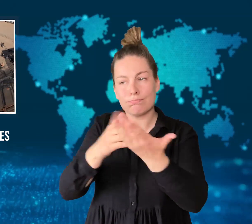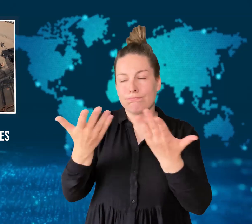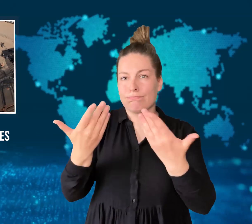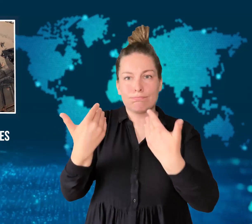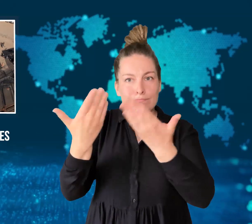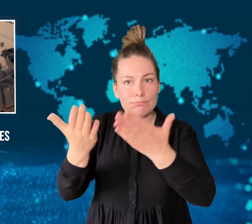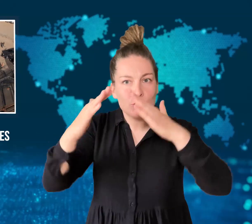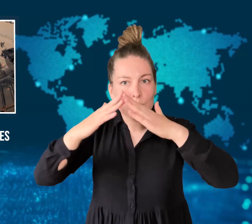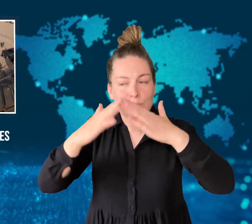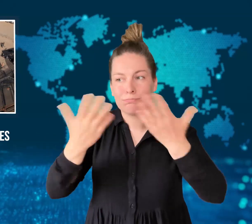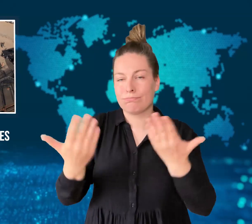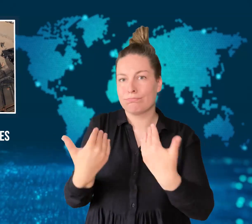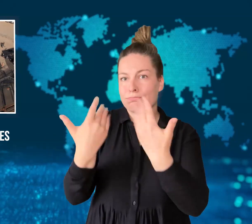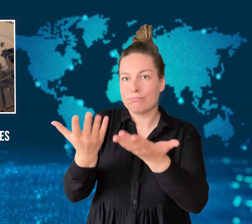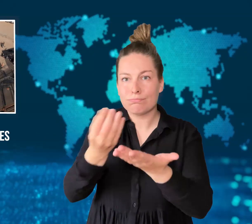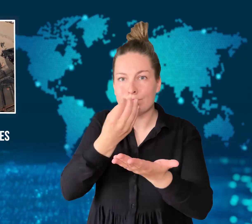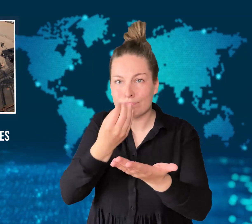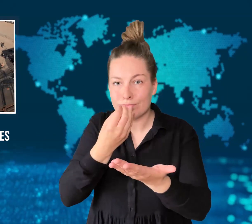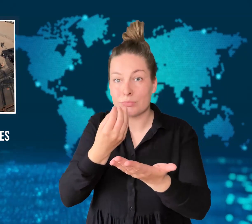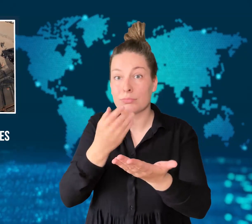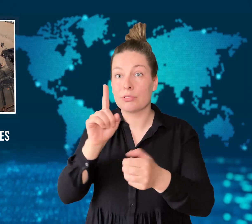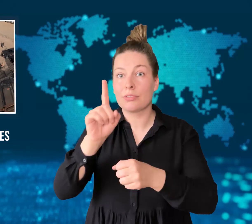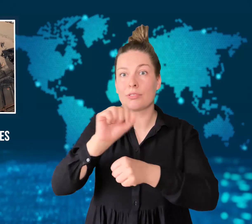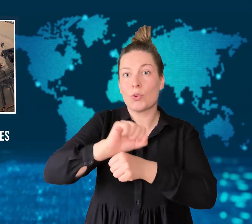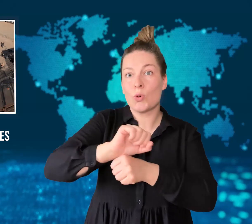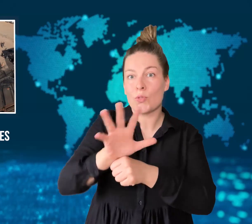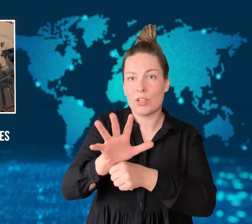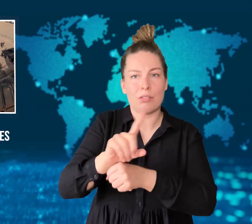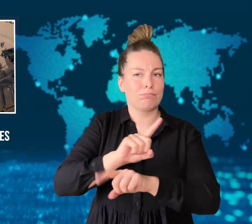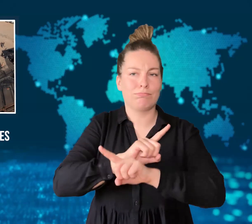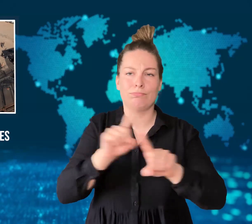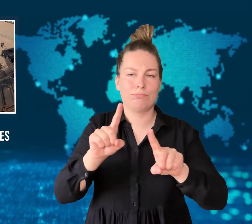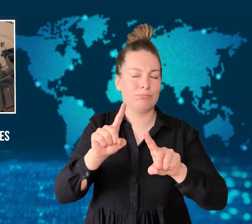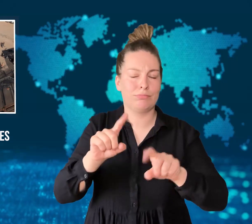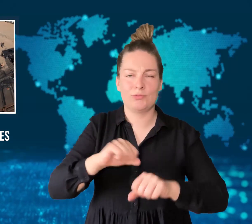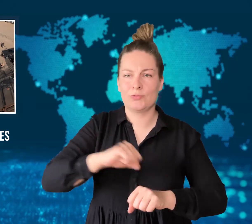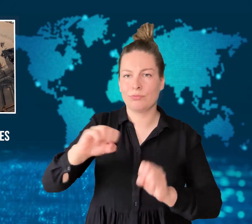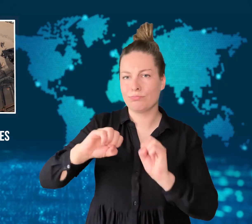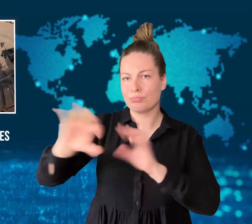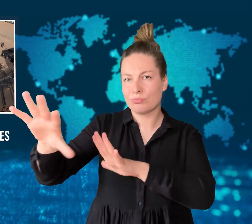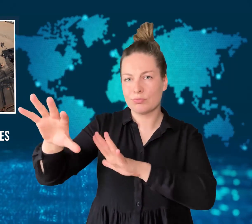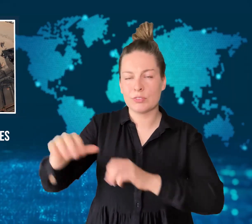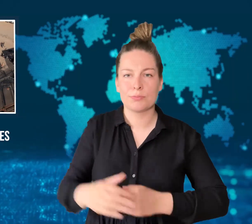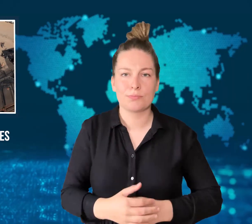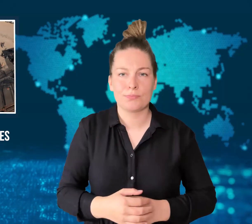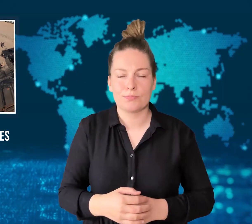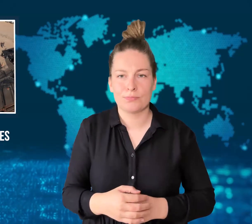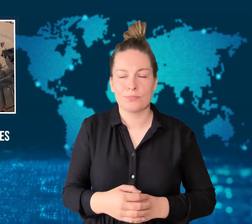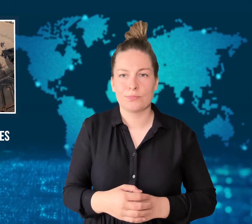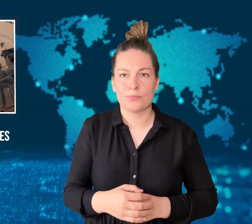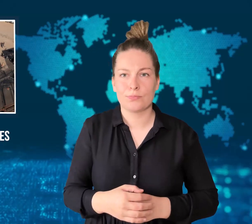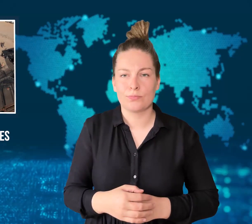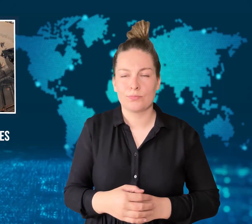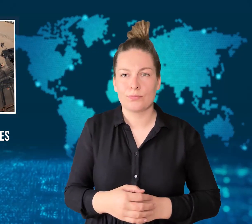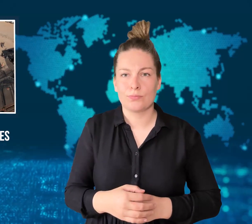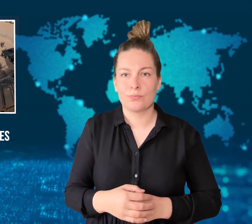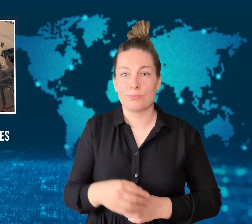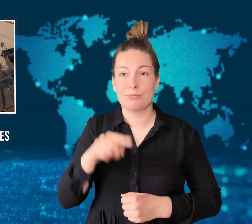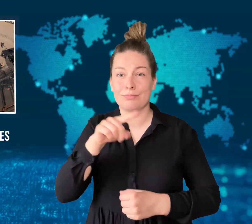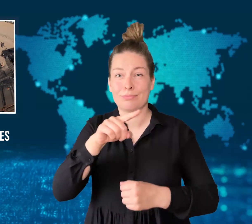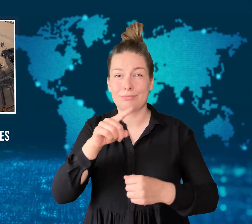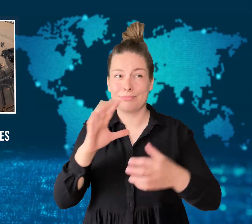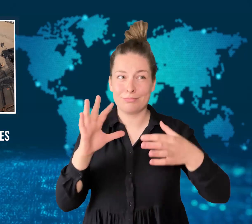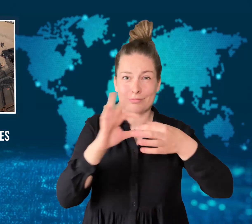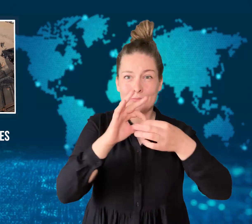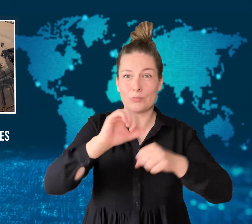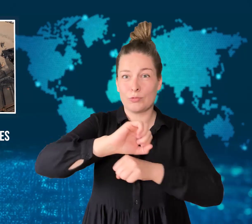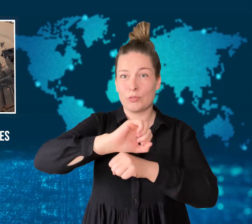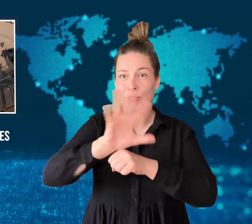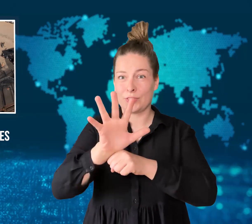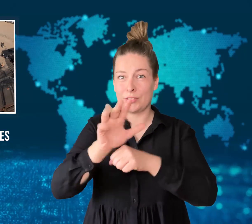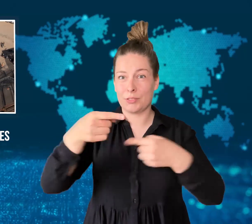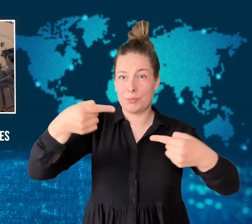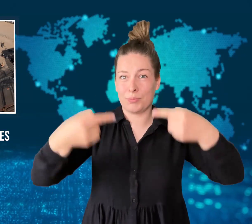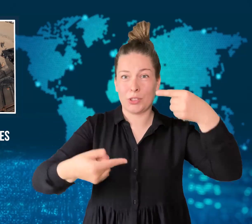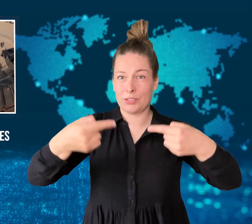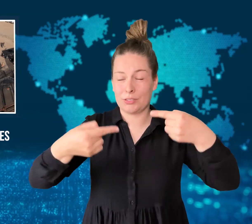According to US Customs and Border protection, around 2.8 million people